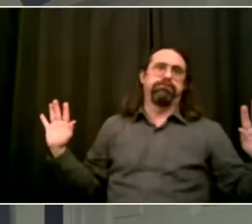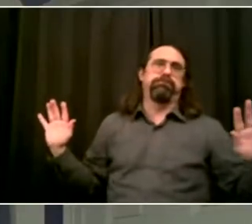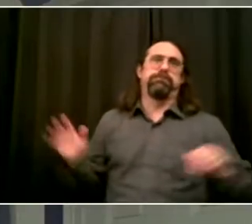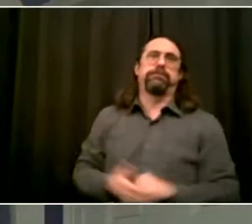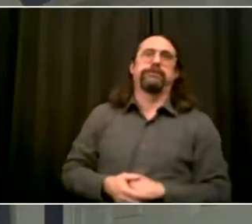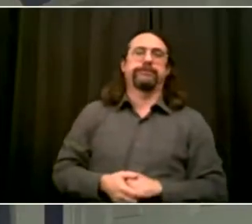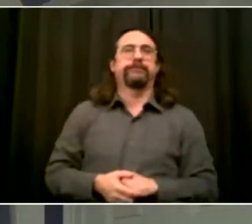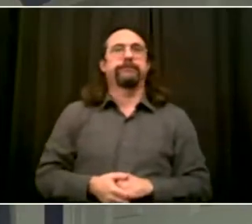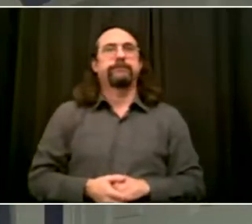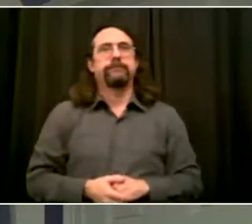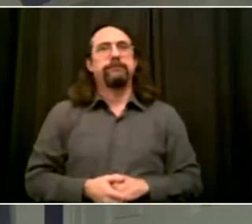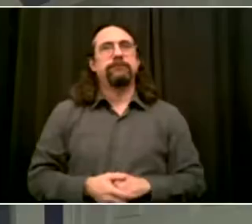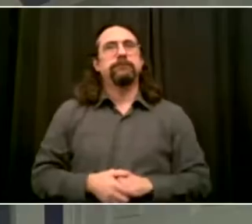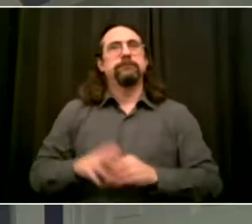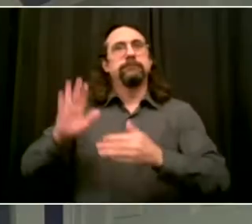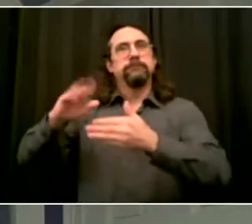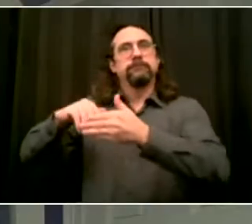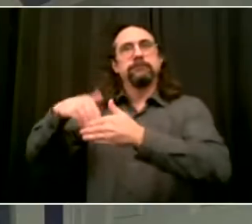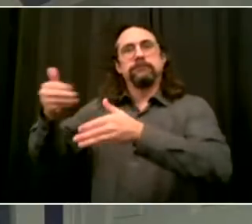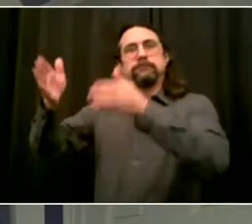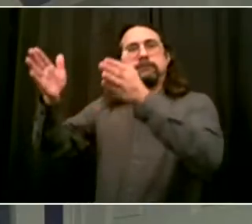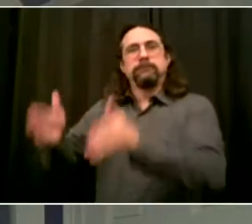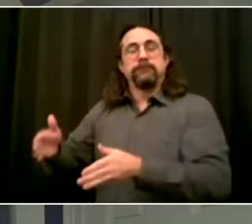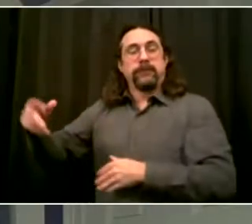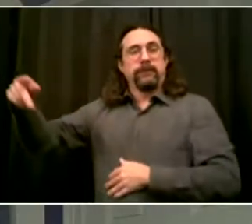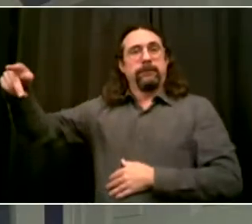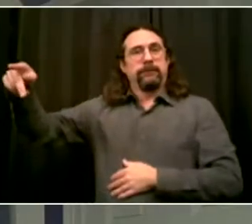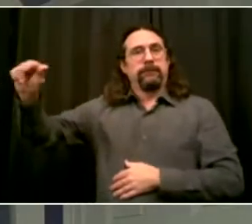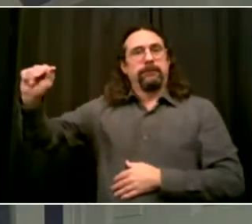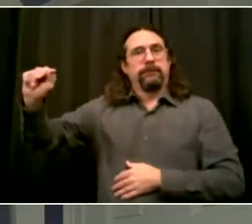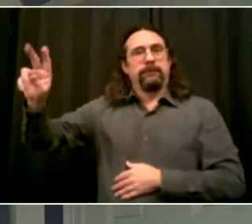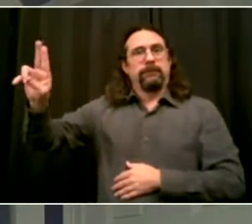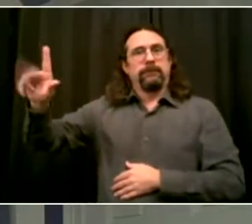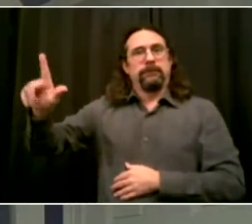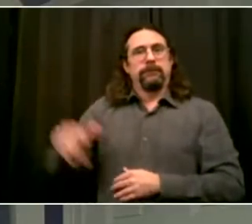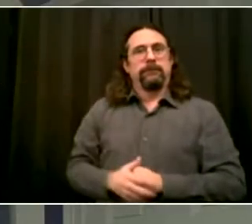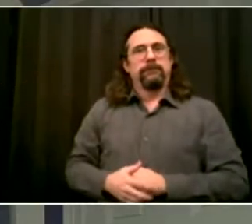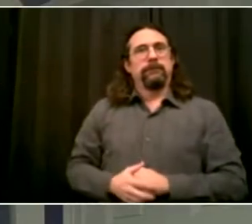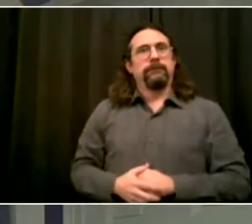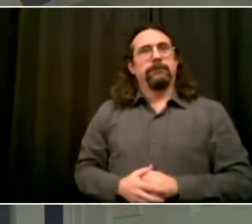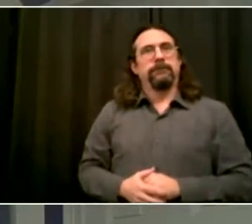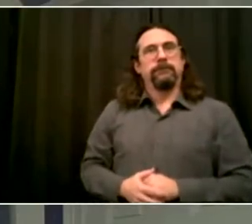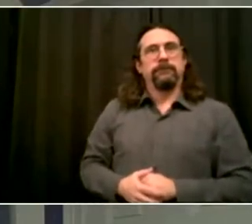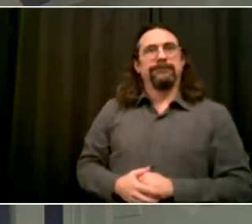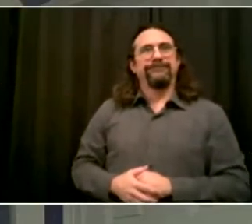INTO THAT NEW REALITY. PAUL BERGER FROM THE WALL